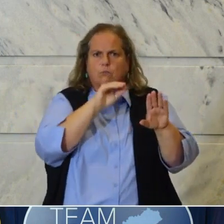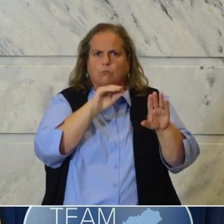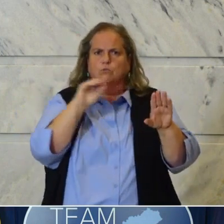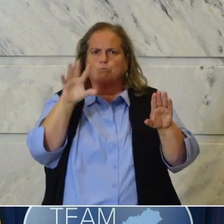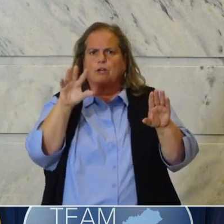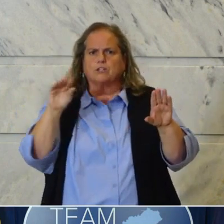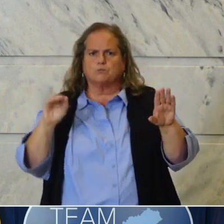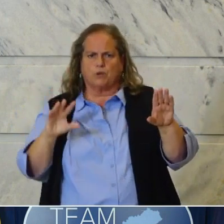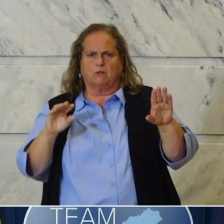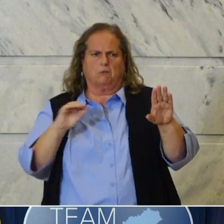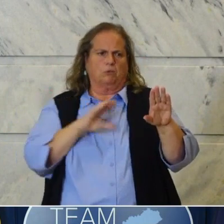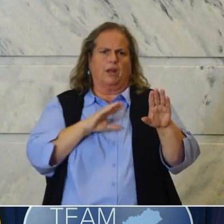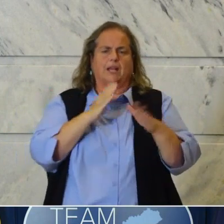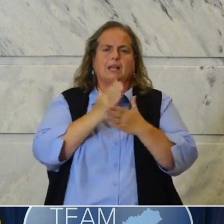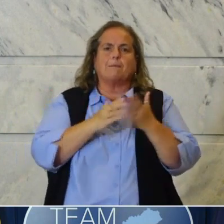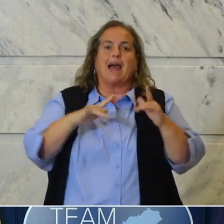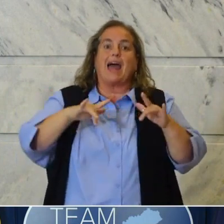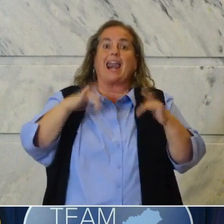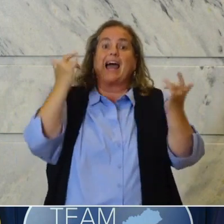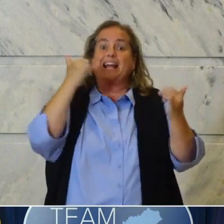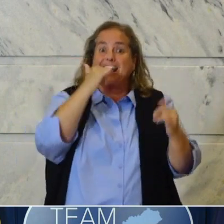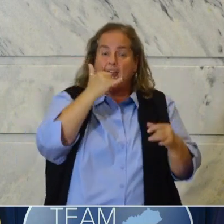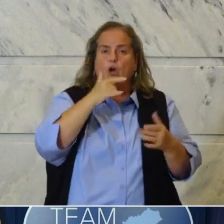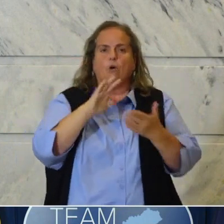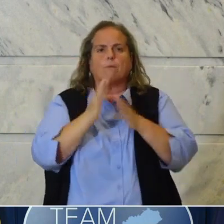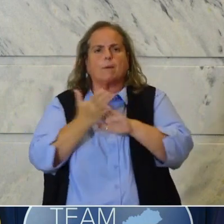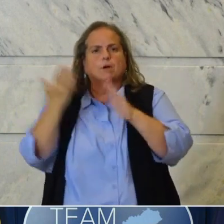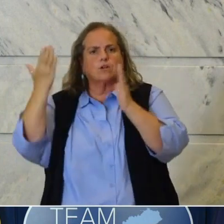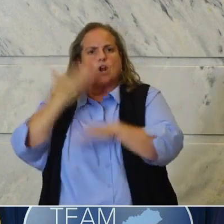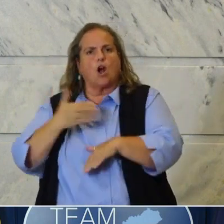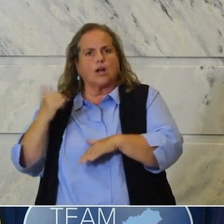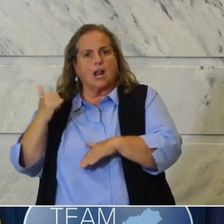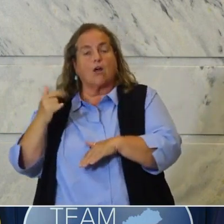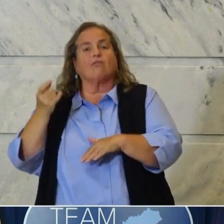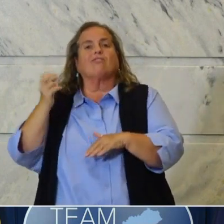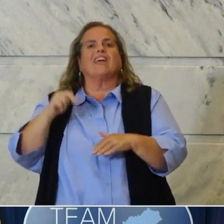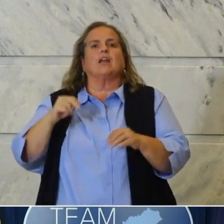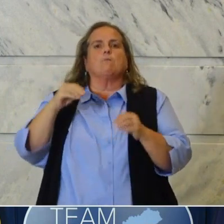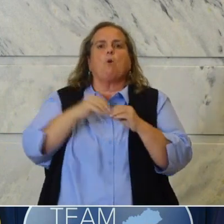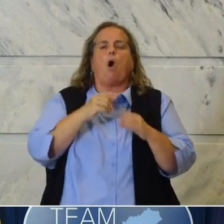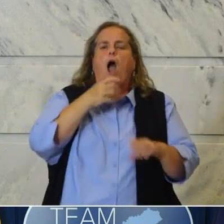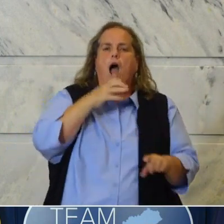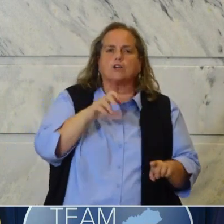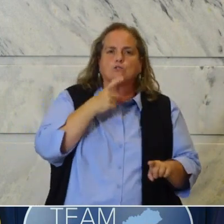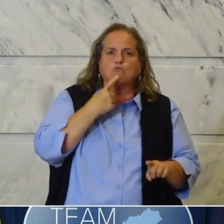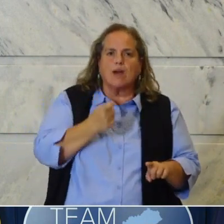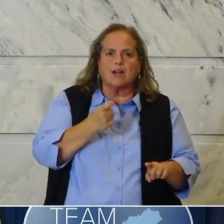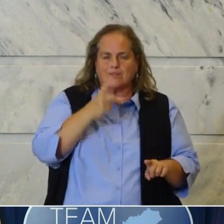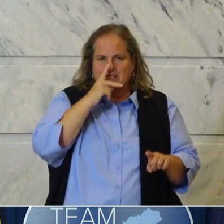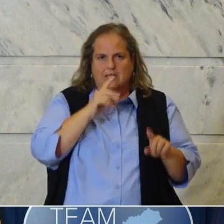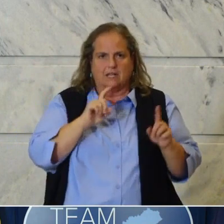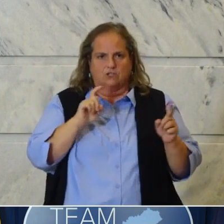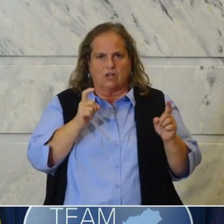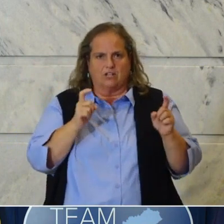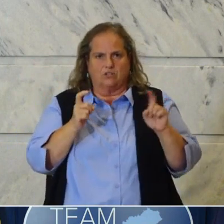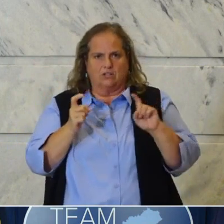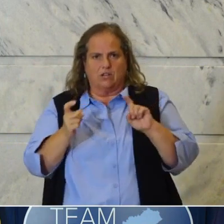yellow that become dark yellow and become really intense yellow and then areas of hot red. And you'll even see where counties next to each other,